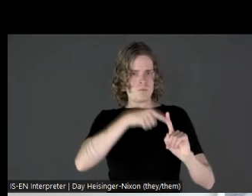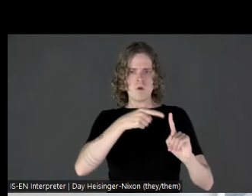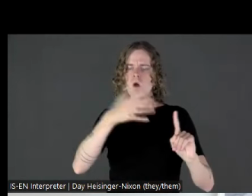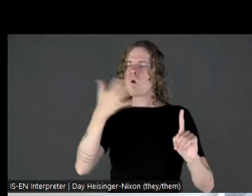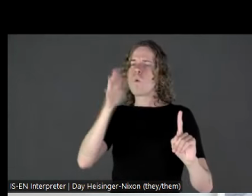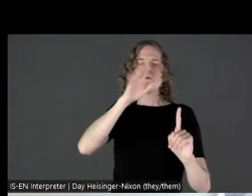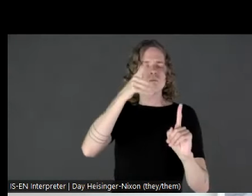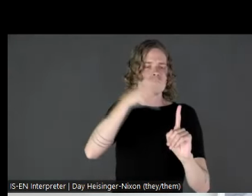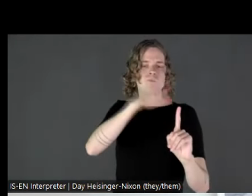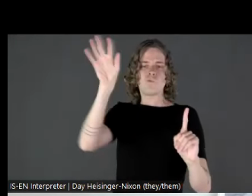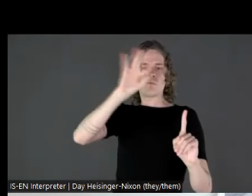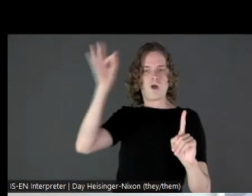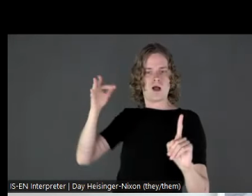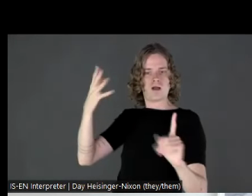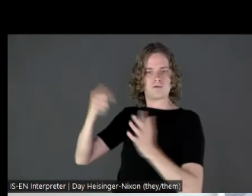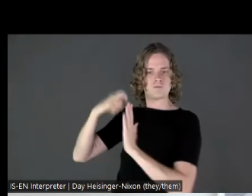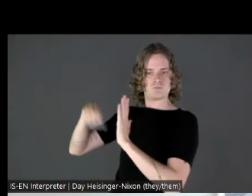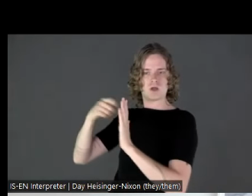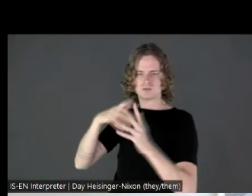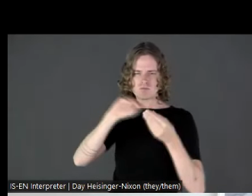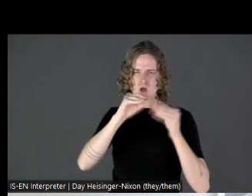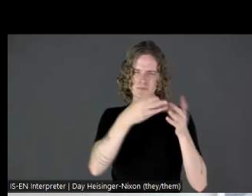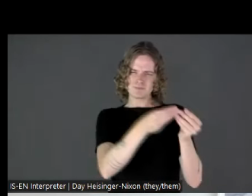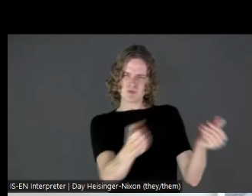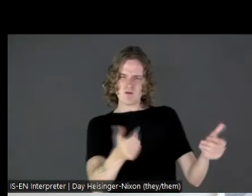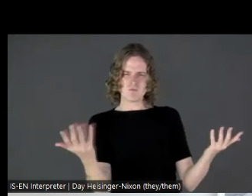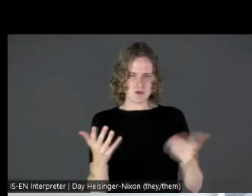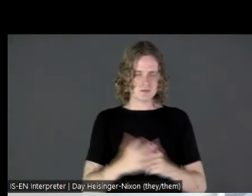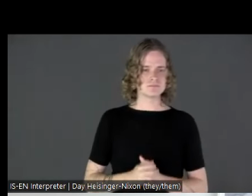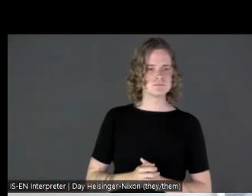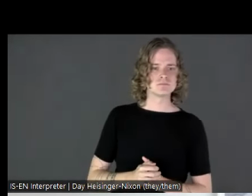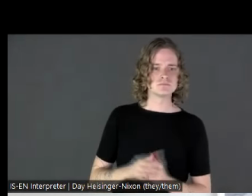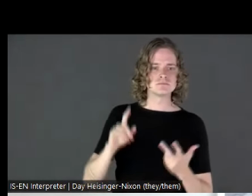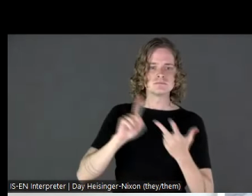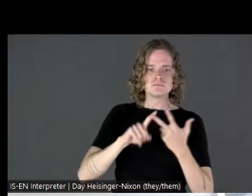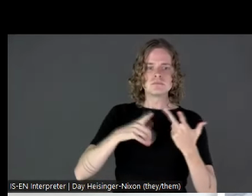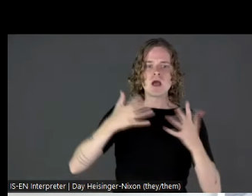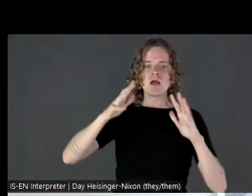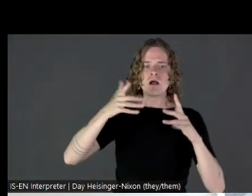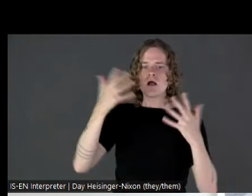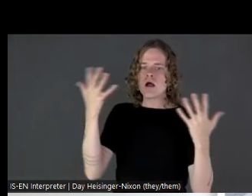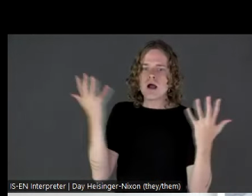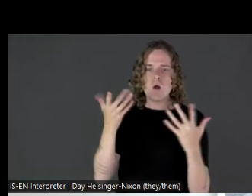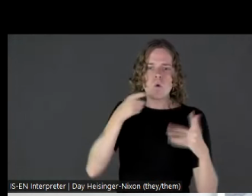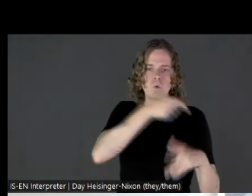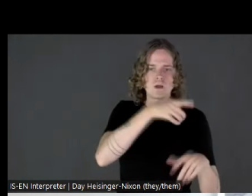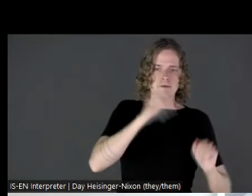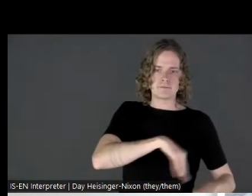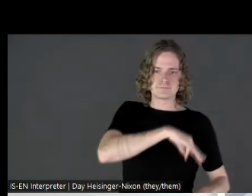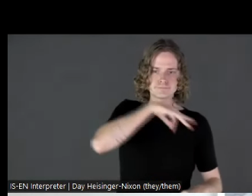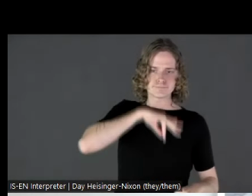We recognize that many of the interventions are dealing with complex and intersectional